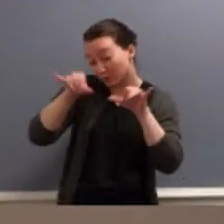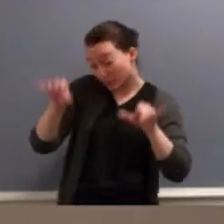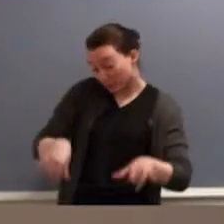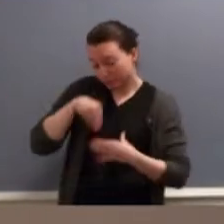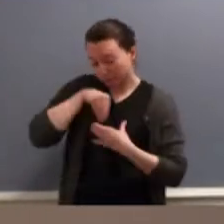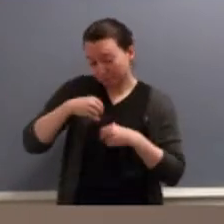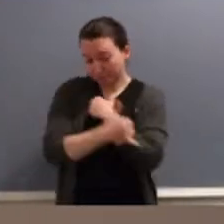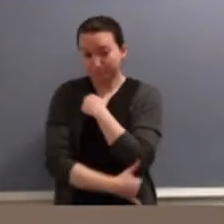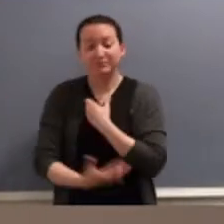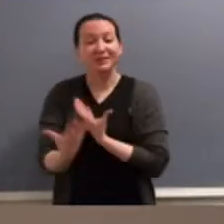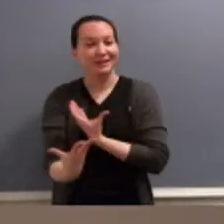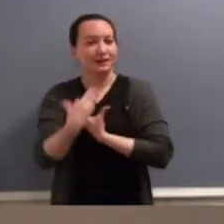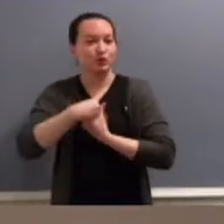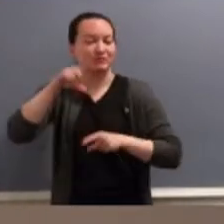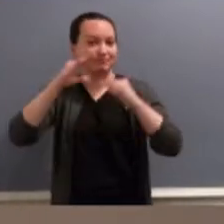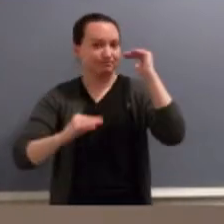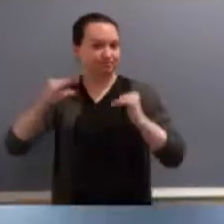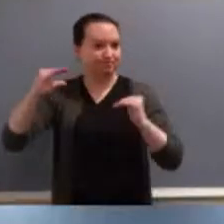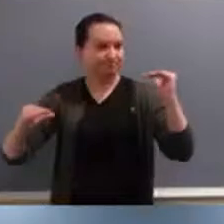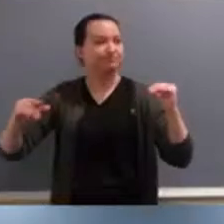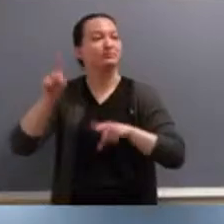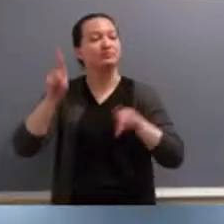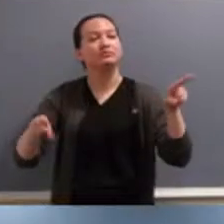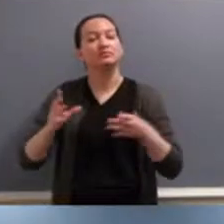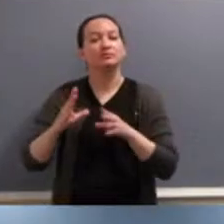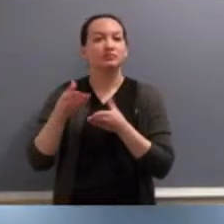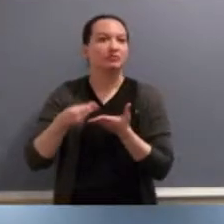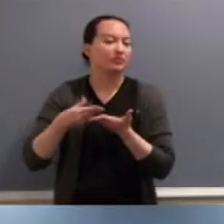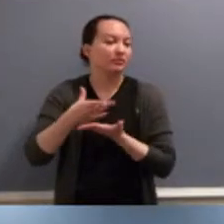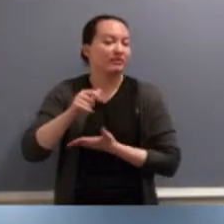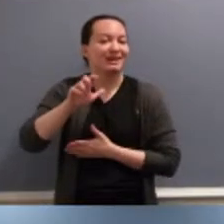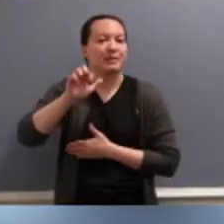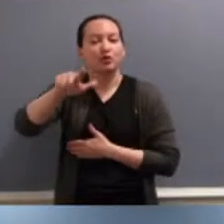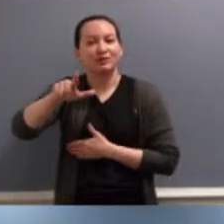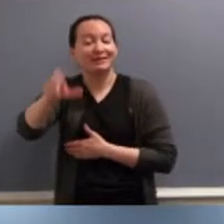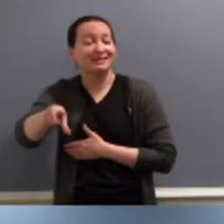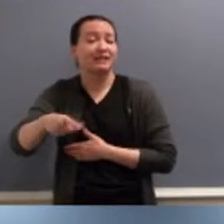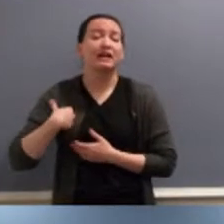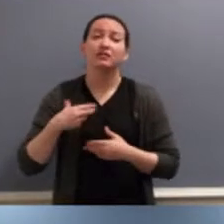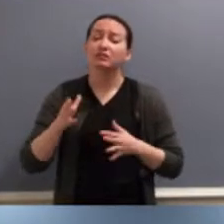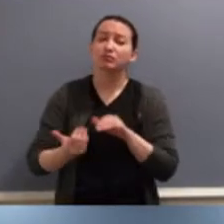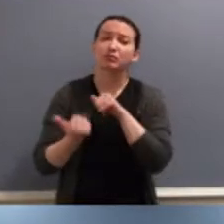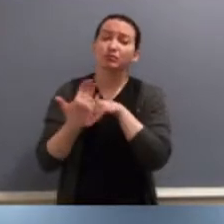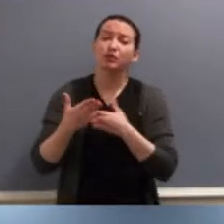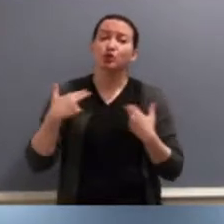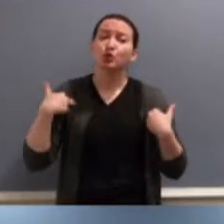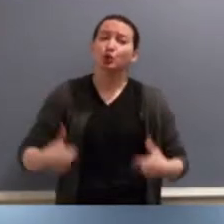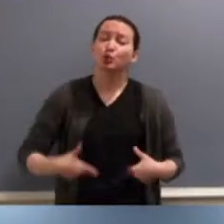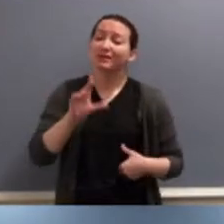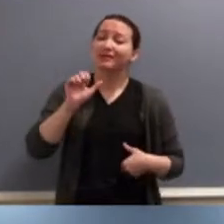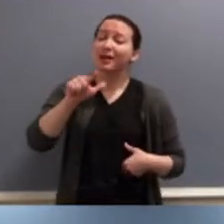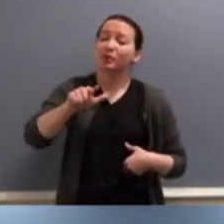inclusion and equity addressing capital needs and supporting human capital needs Bridget I'm going